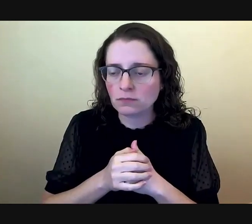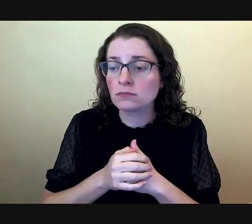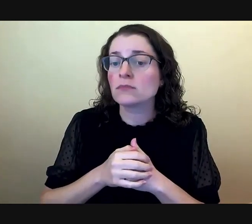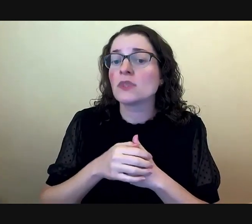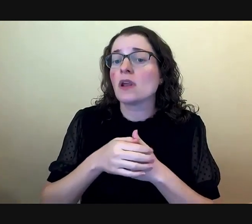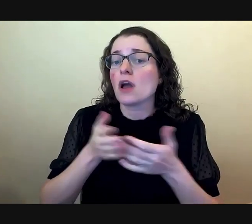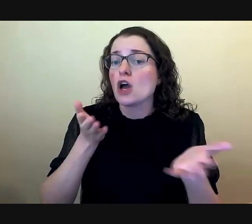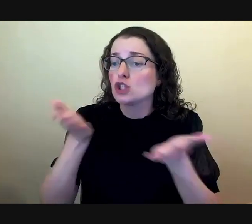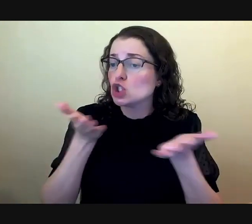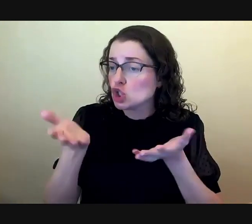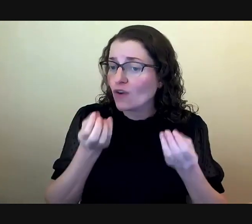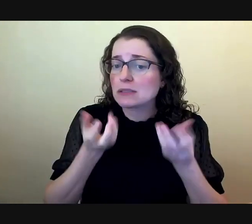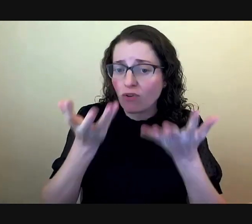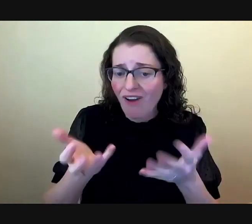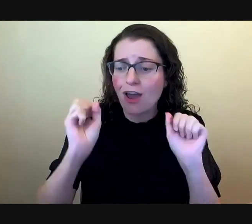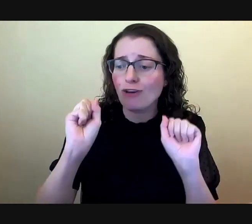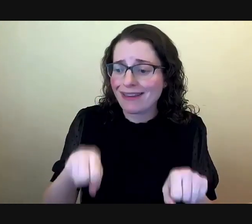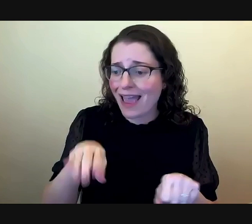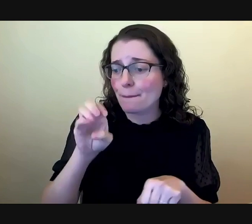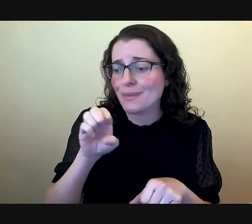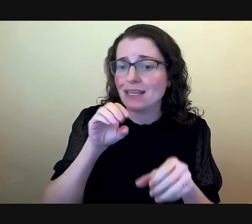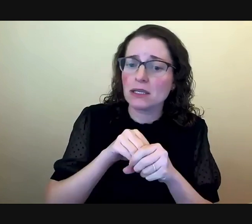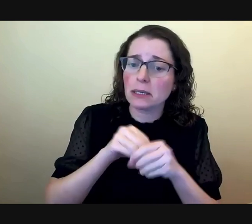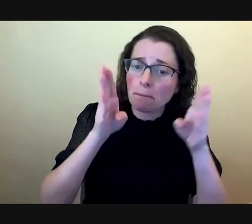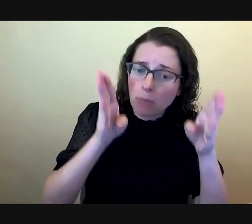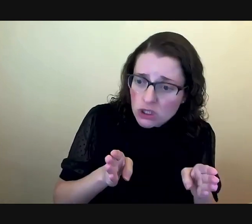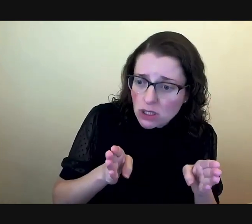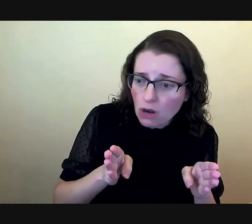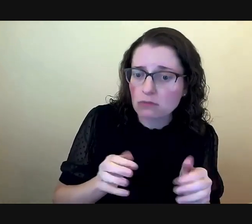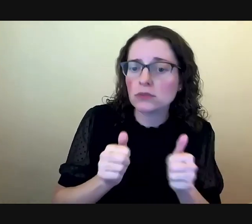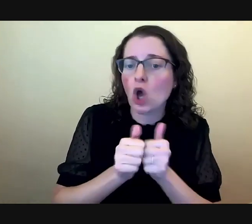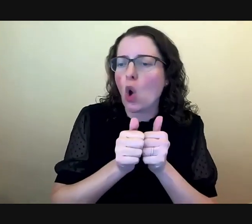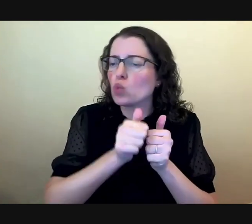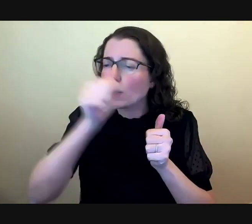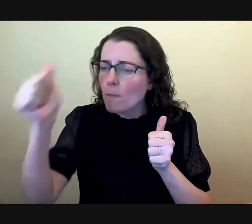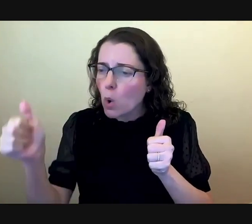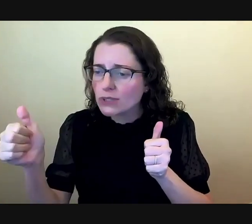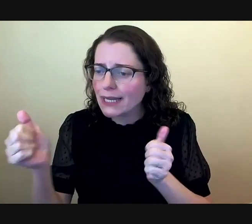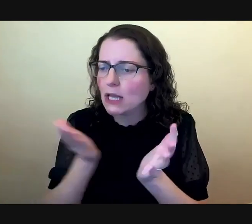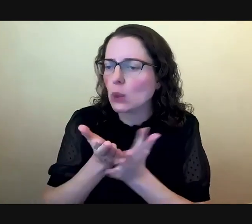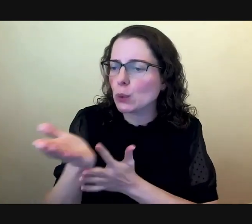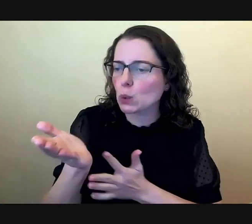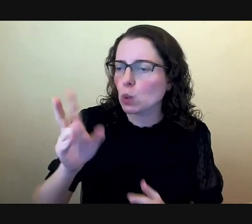Those all fall under these auxiliary aid services. And this can happen whether it be in person